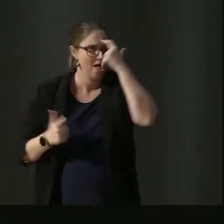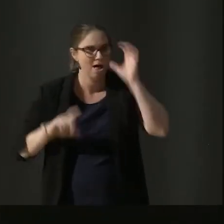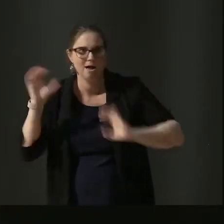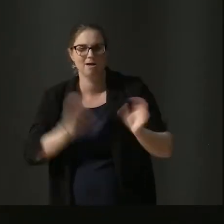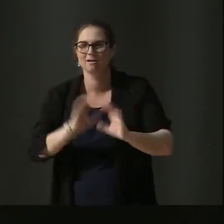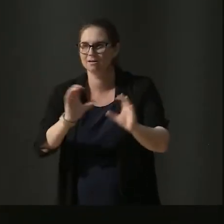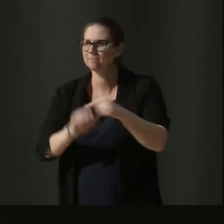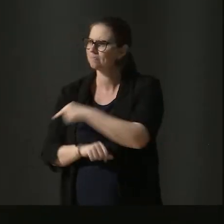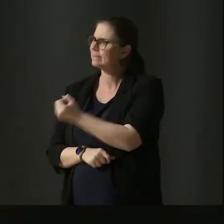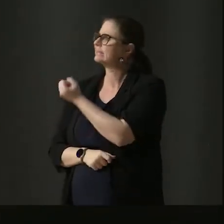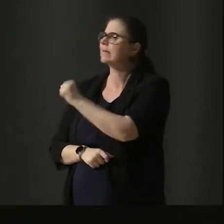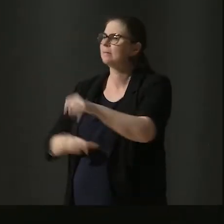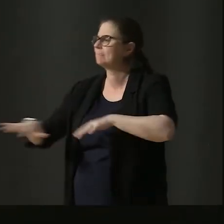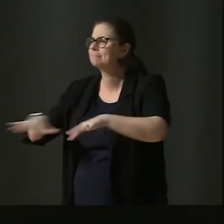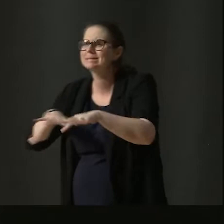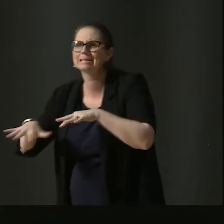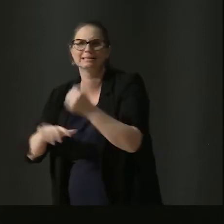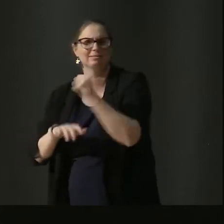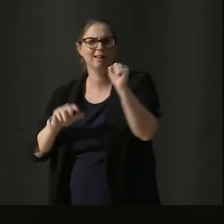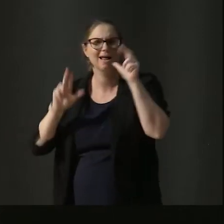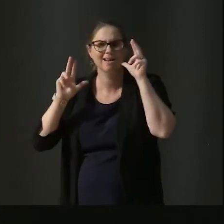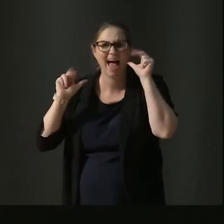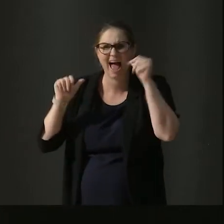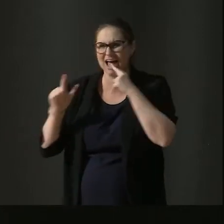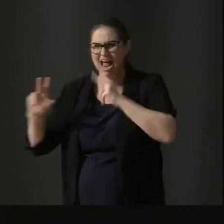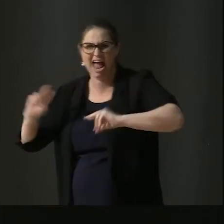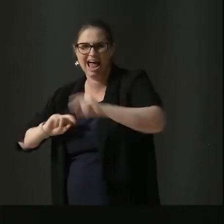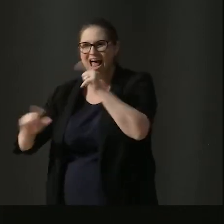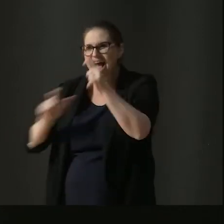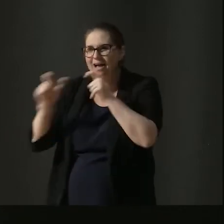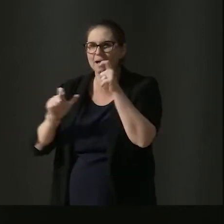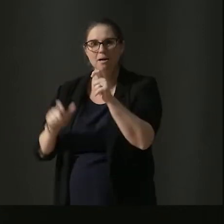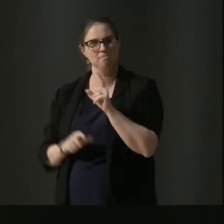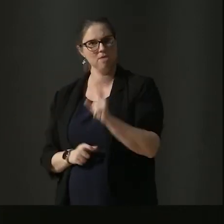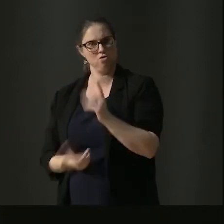He was still busy and loud and he was really engaged